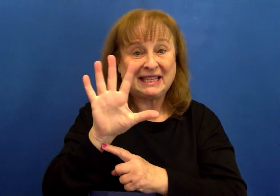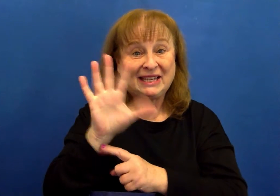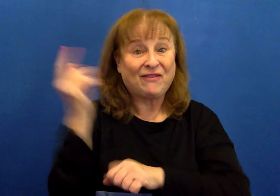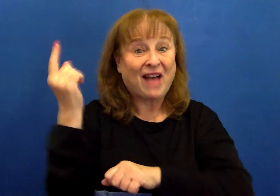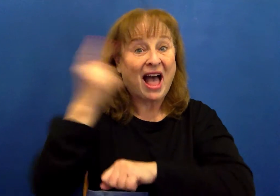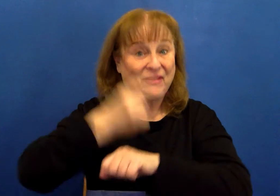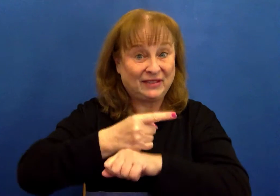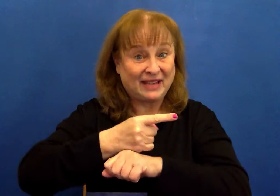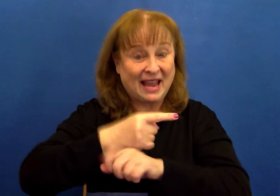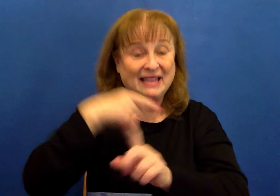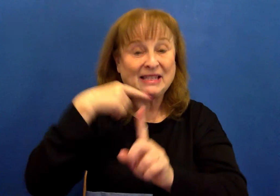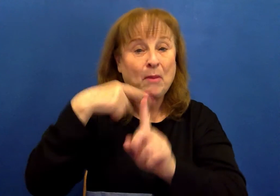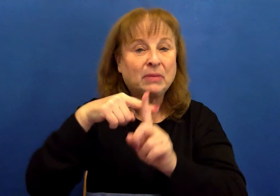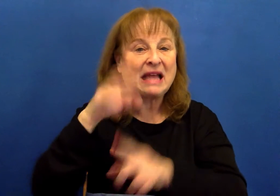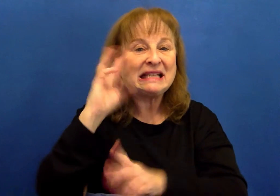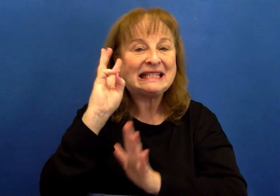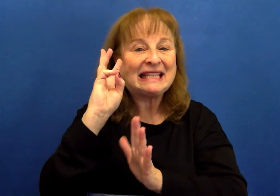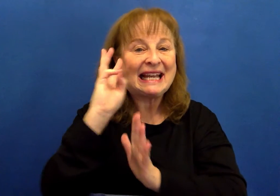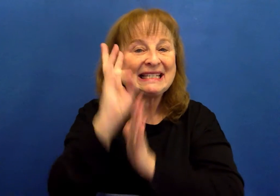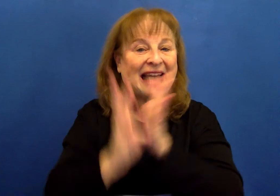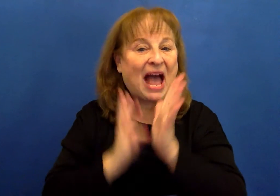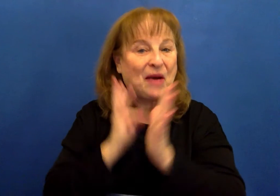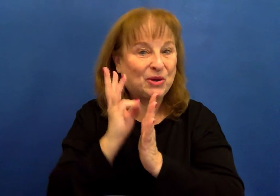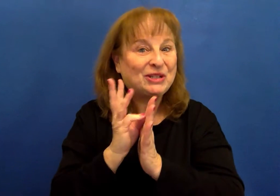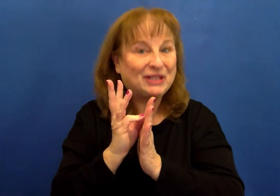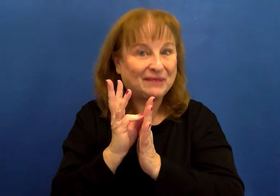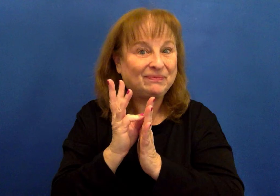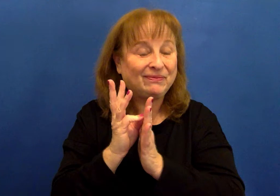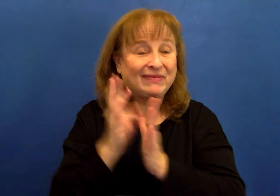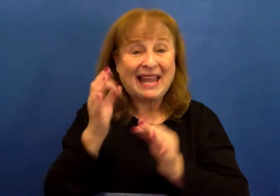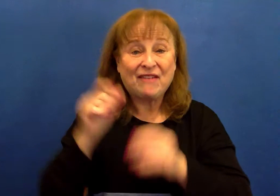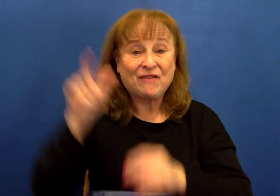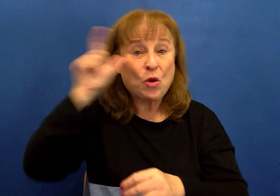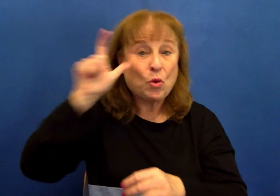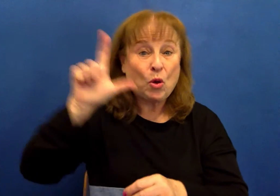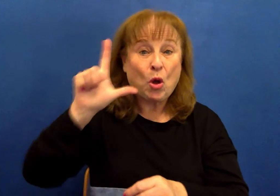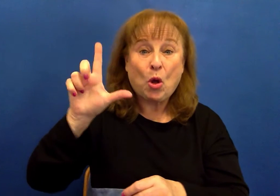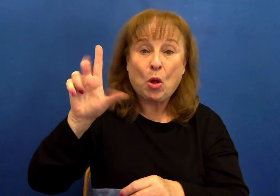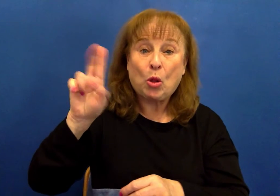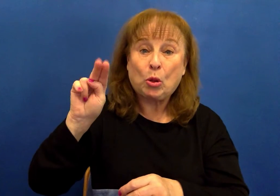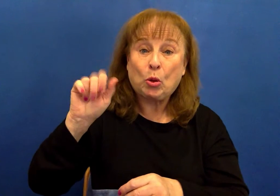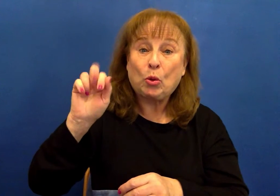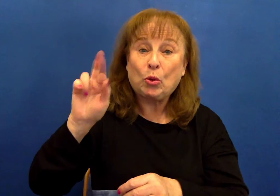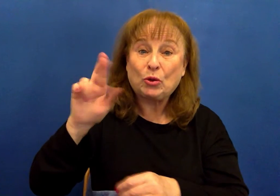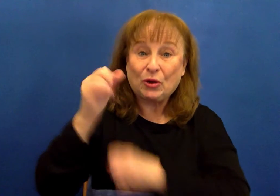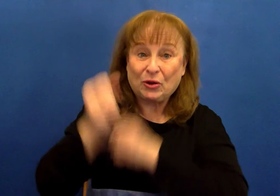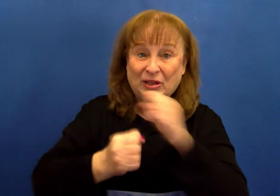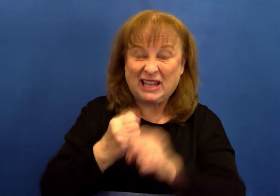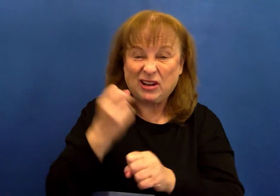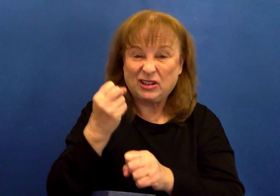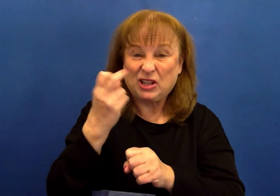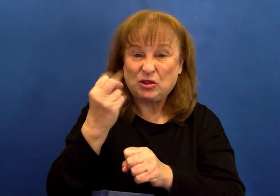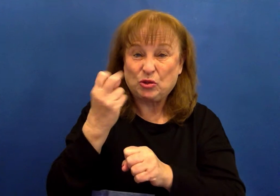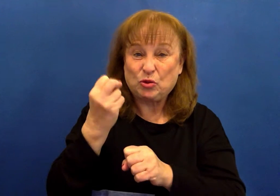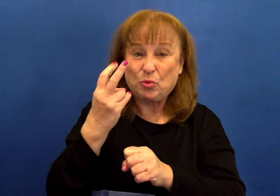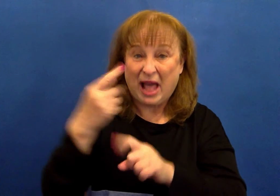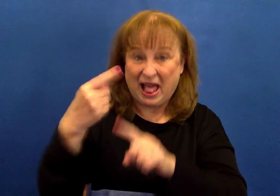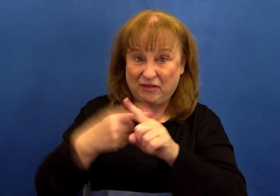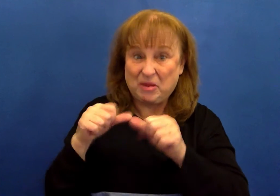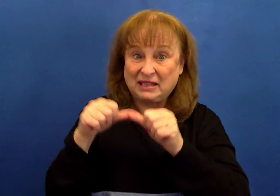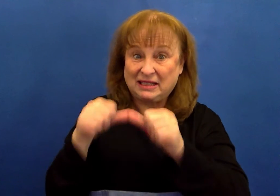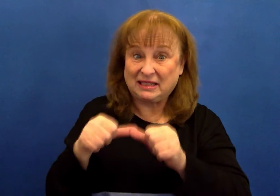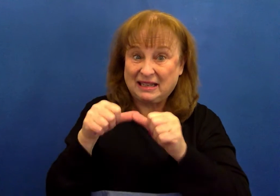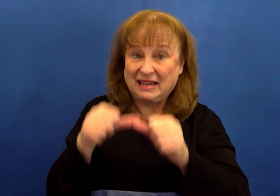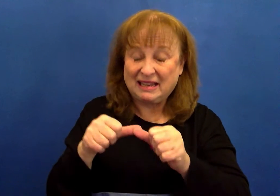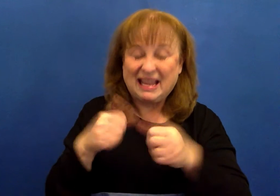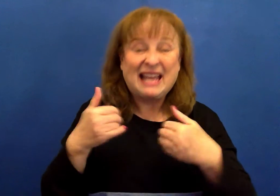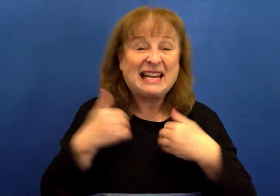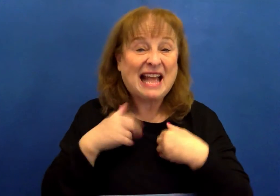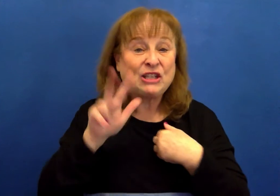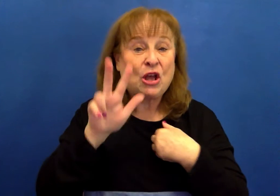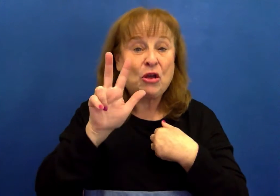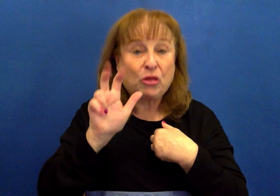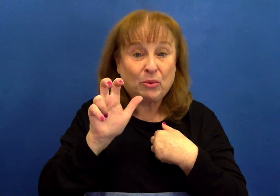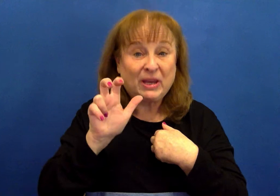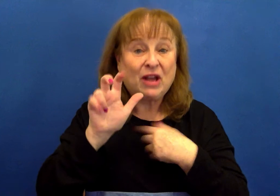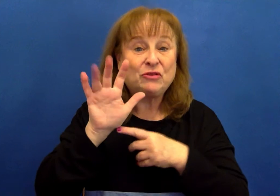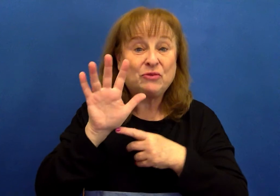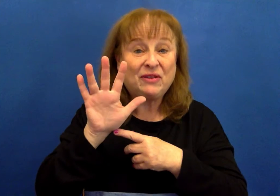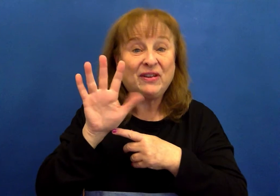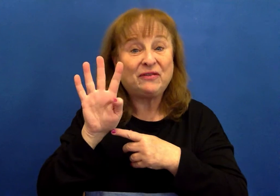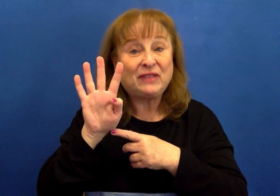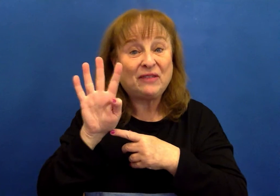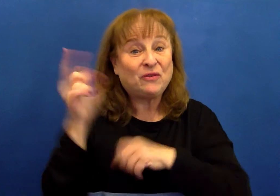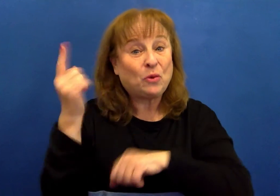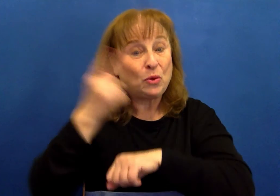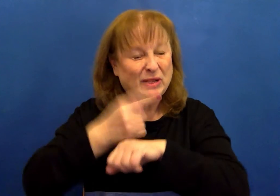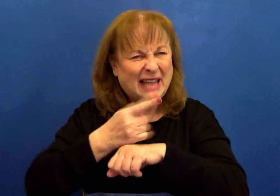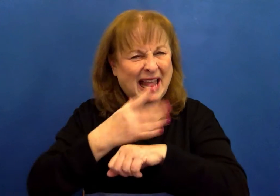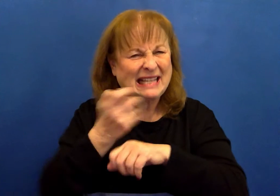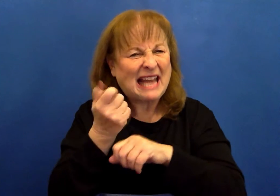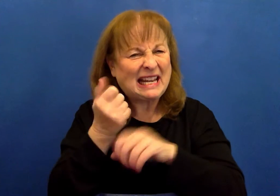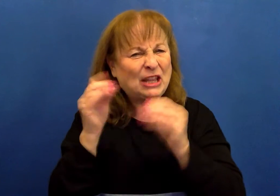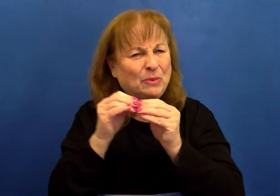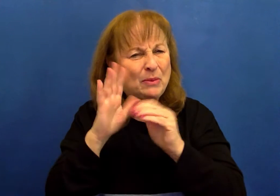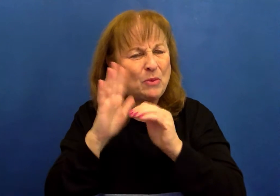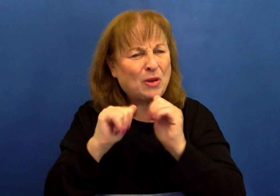and six hours. If a lunar year is 12 months long it has 354 days and a bit more than eight hours.